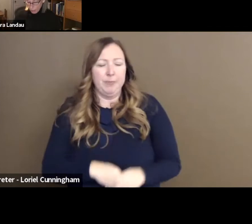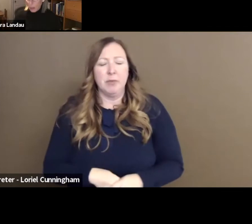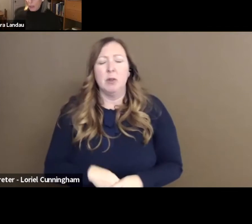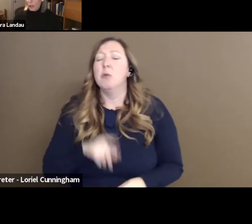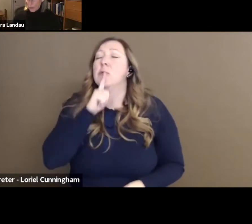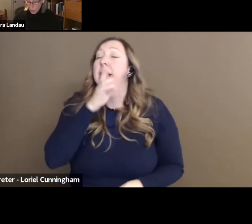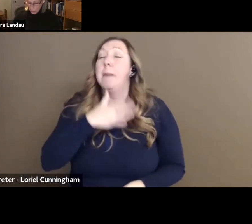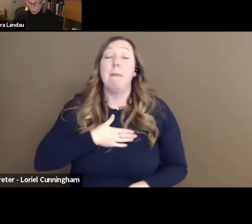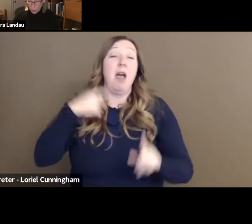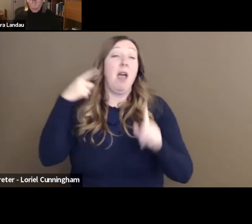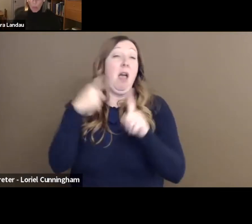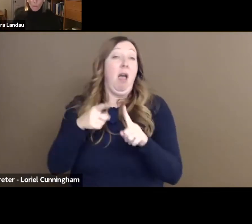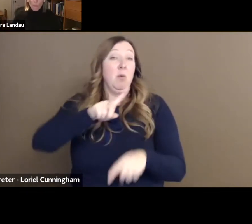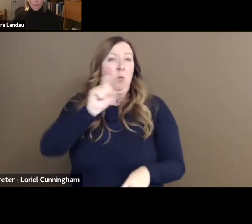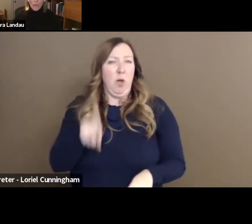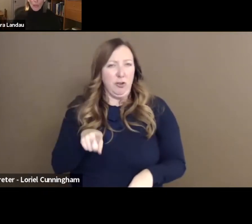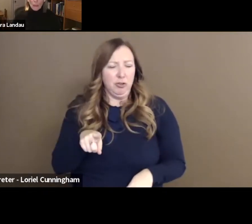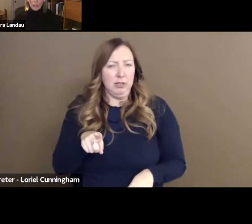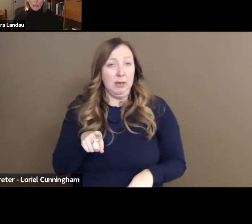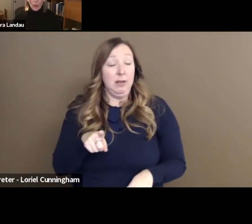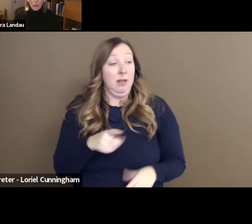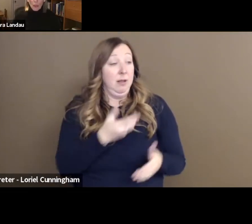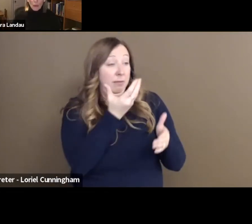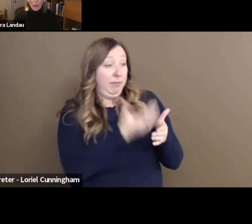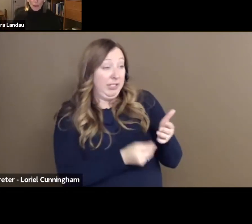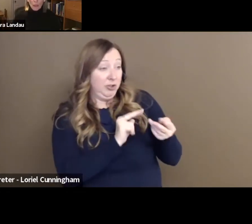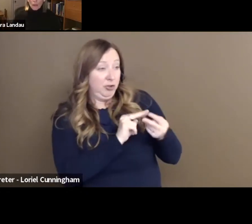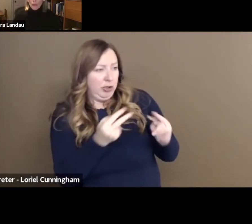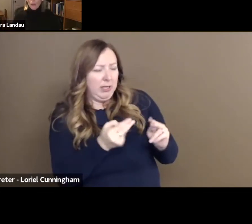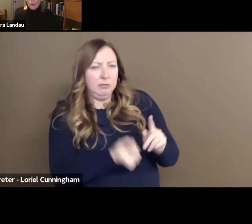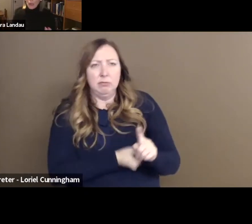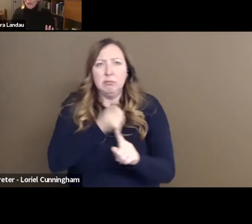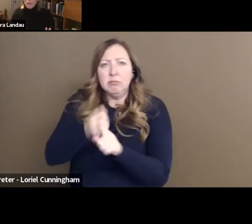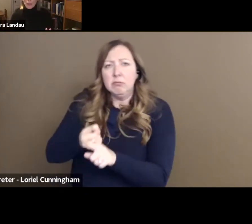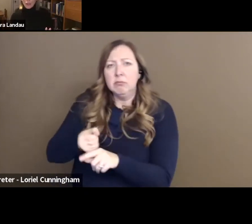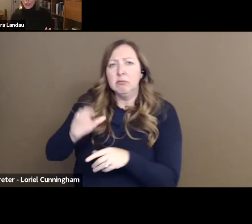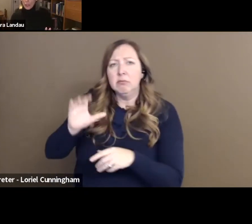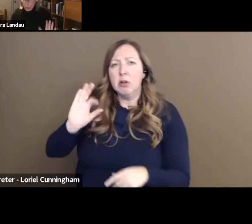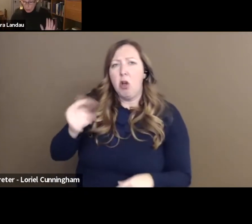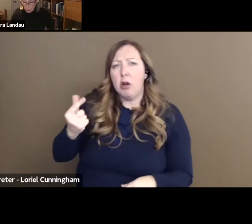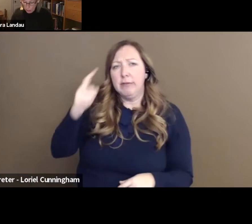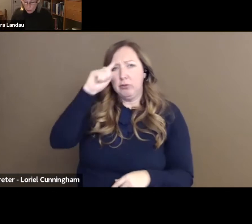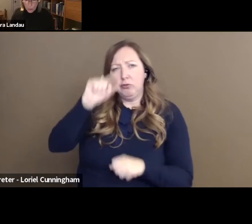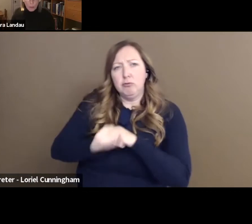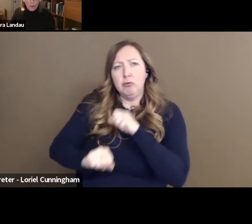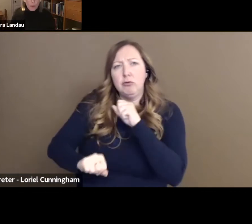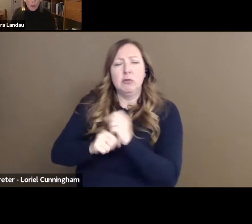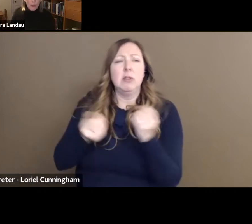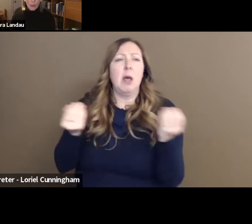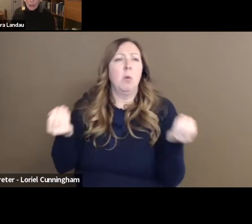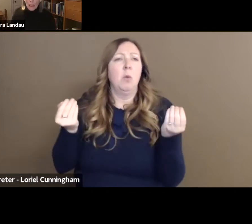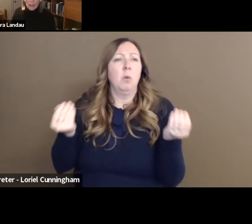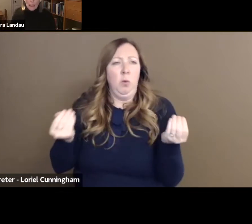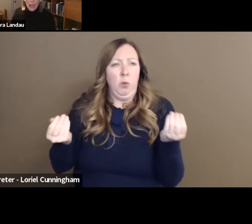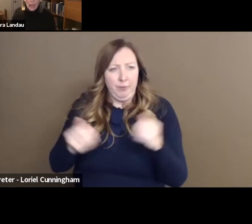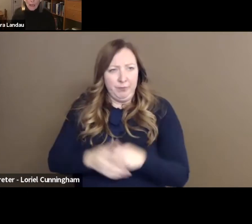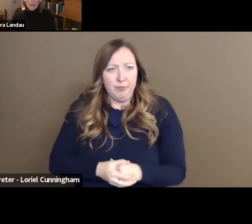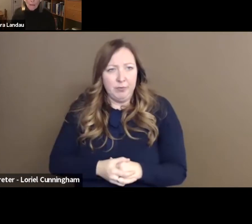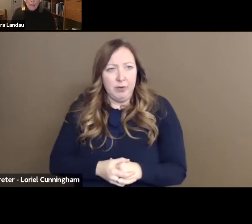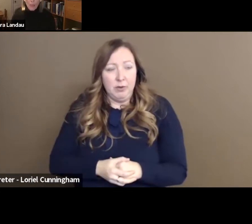cognitive structures and i'm going to start with this we've got some missing genes i just listed